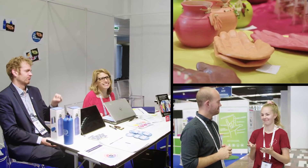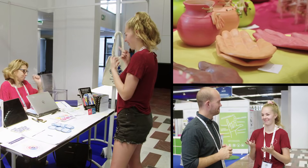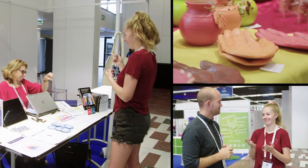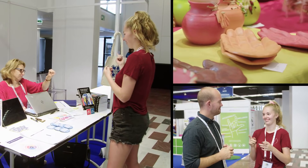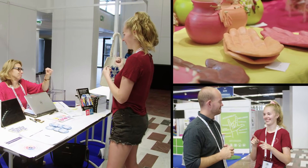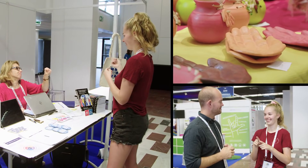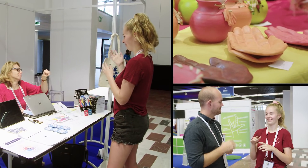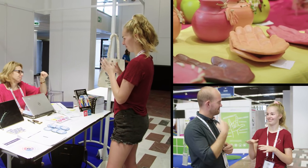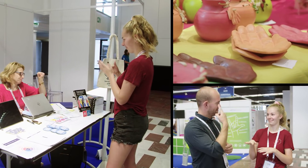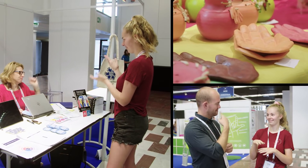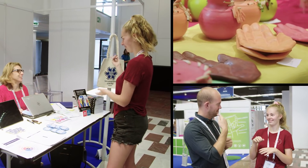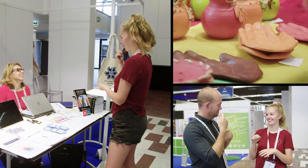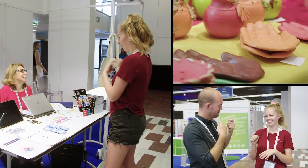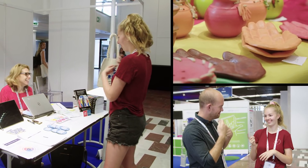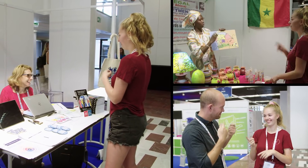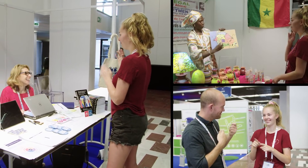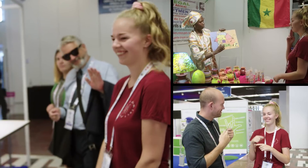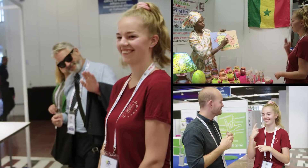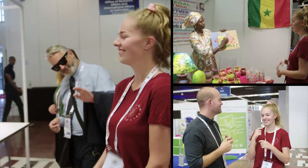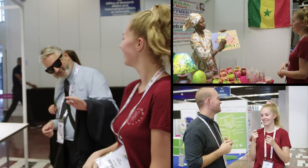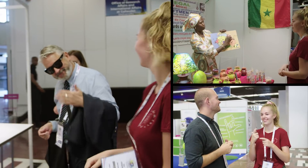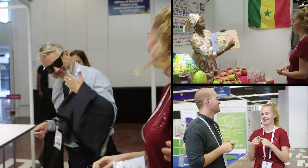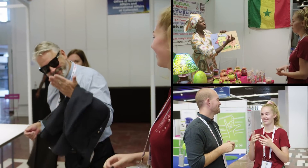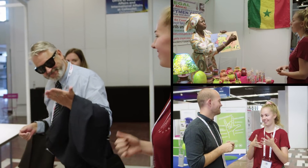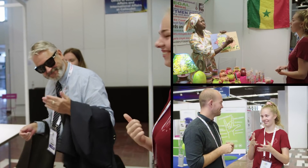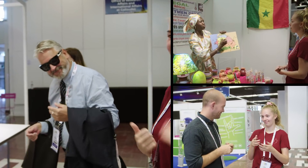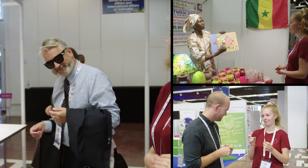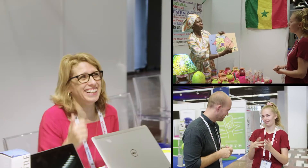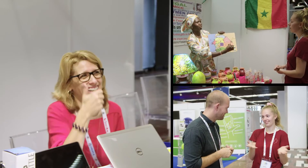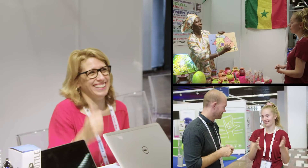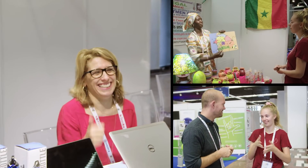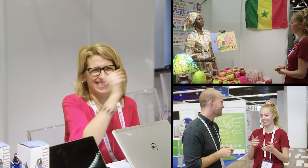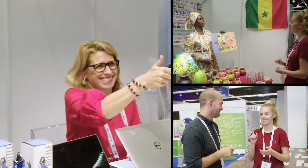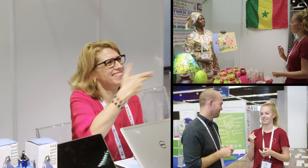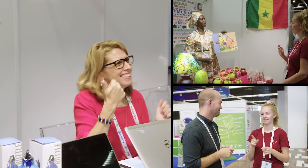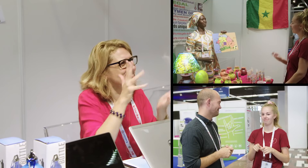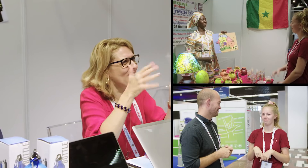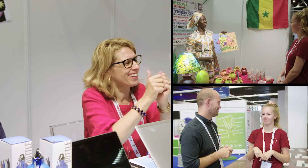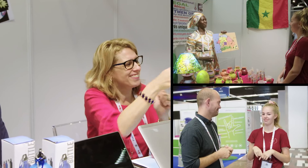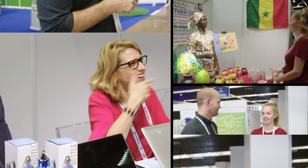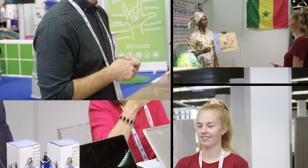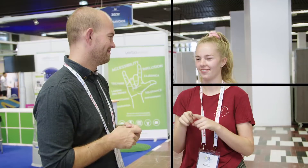What would you say about French culture? I'd say, um, they have different facial expressions.